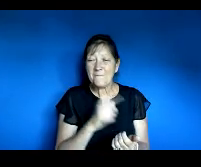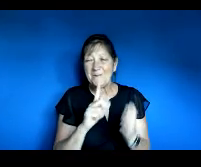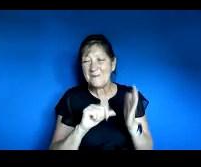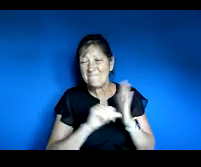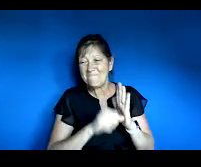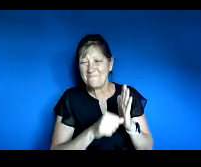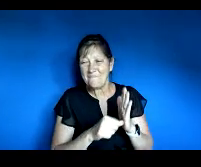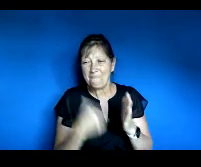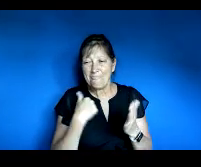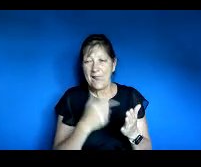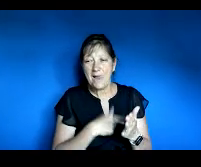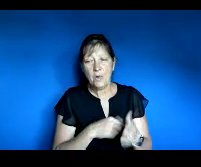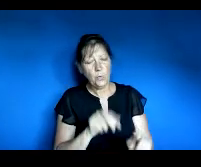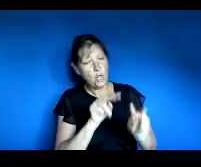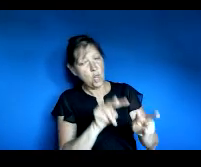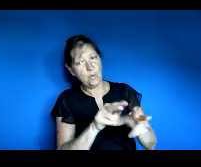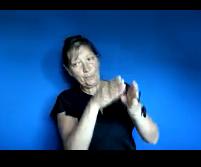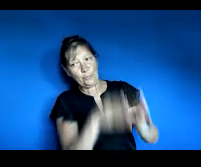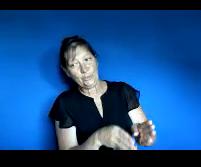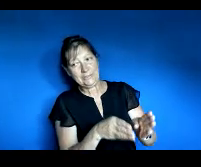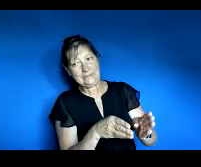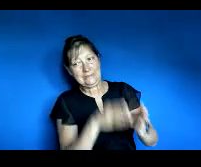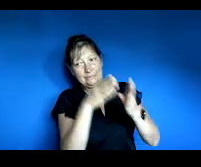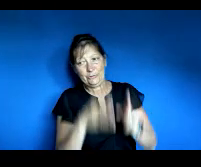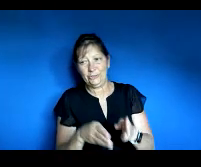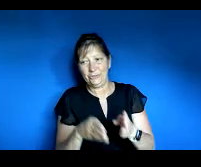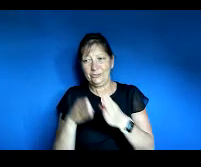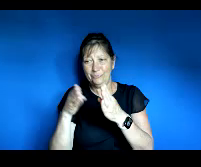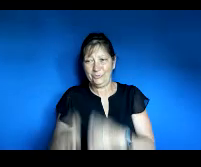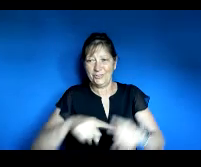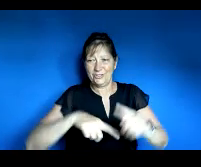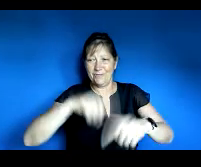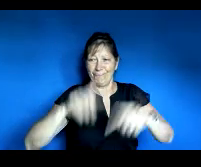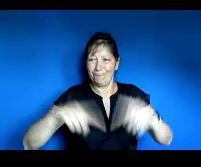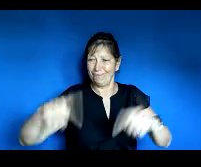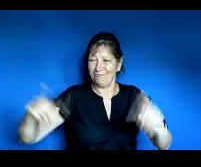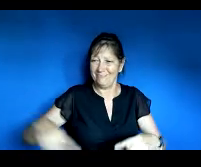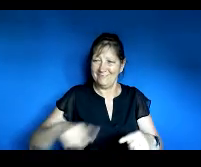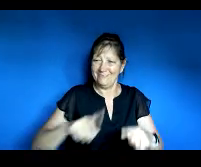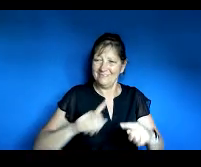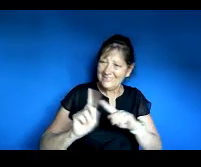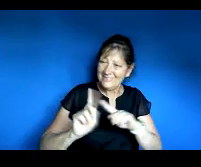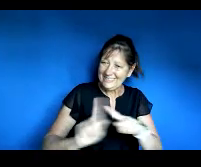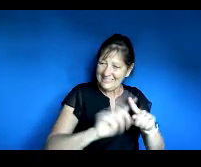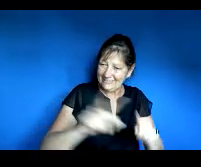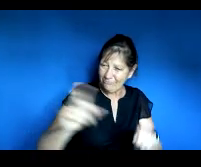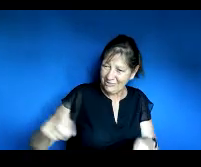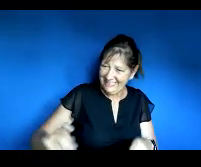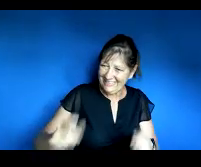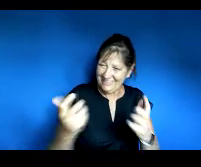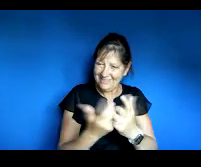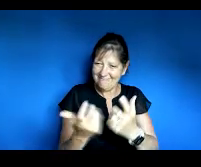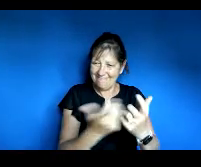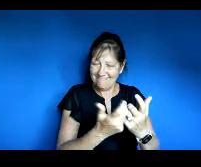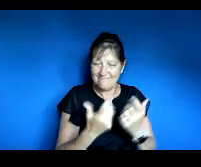we take an individualized approach to each student's circumstance, and the course they're taking and the program they're enrolled in, or whatever it might be as it relates